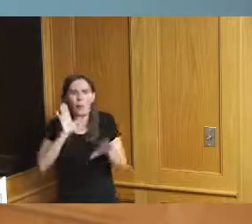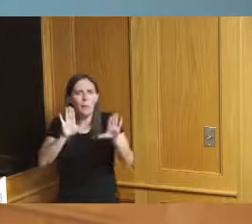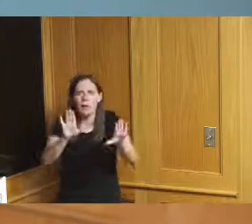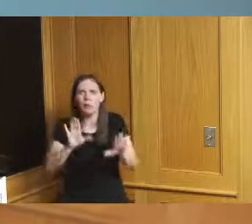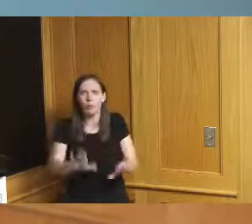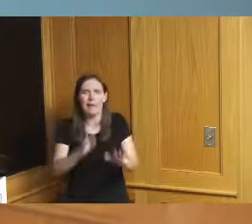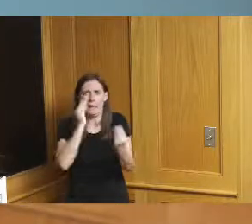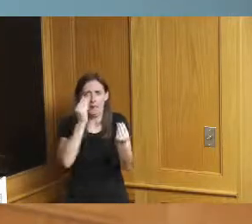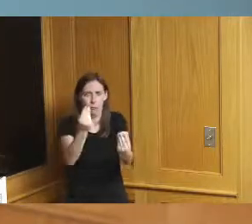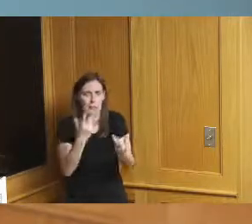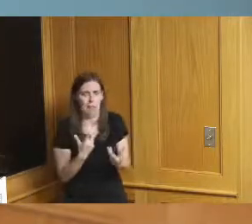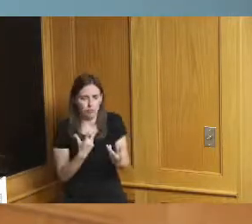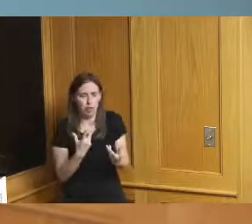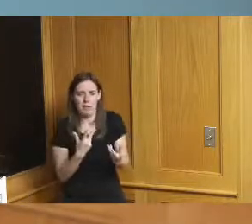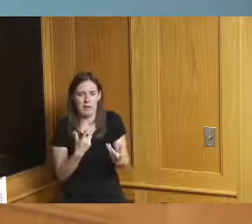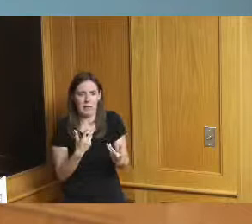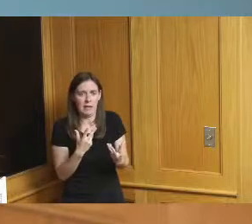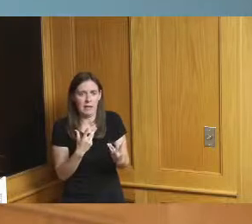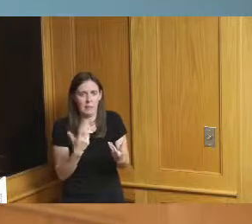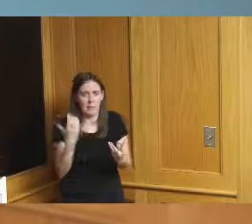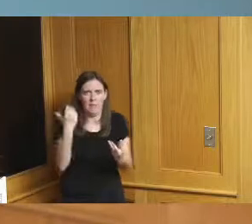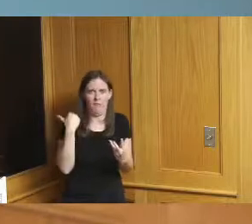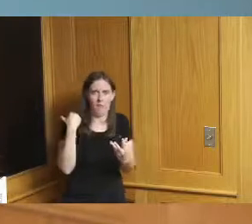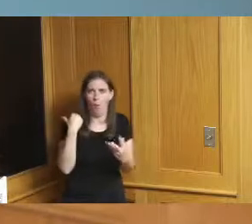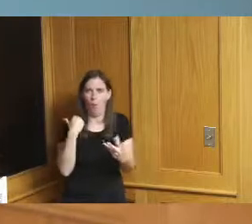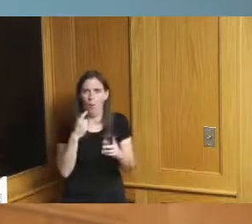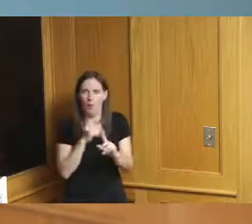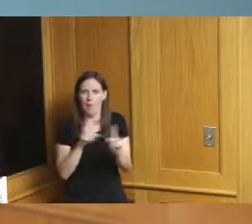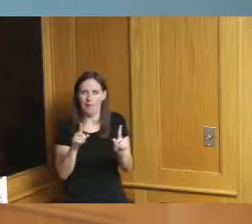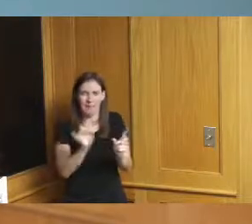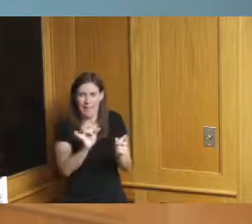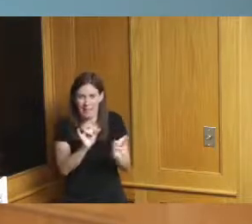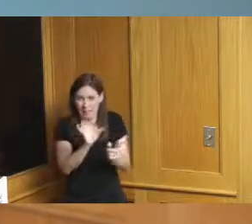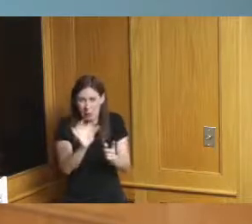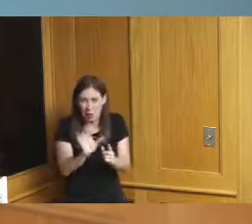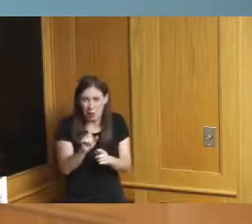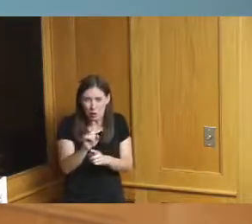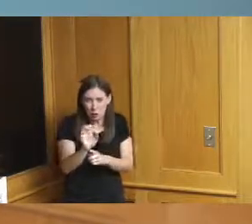for the presentation we've had you on even on zoom if you had presented that to us prior to